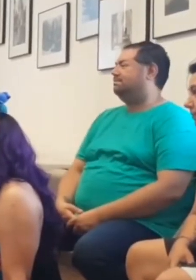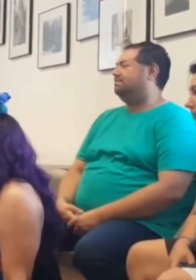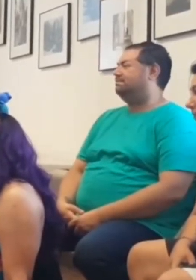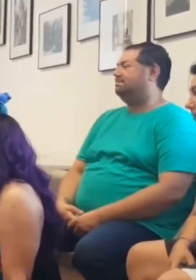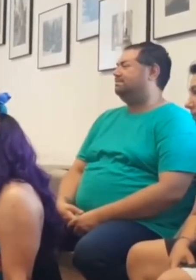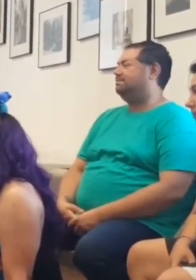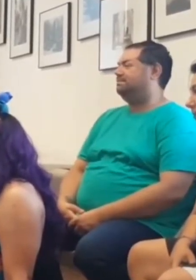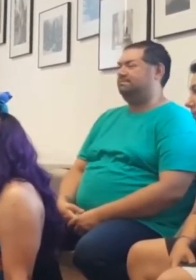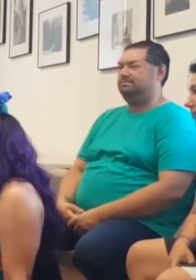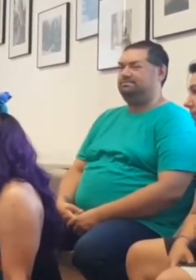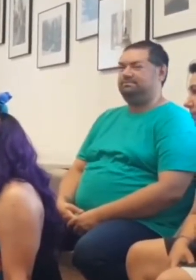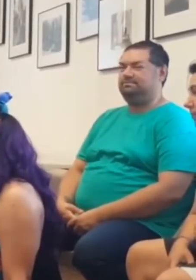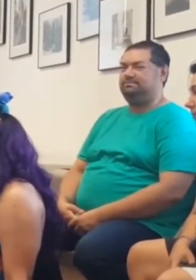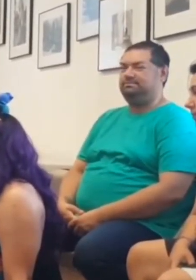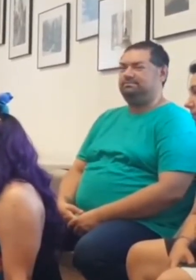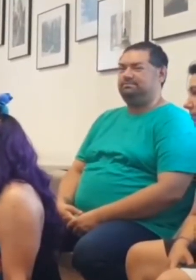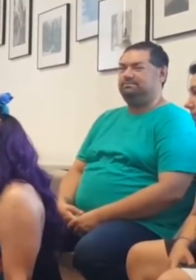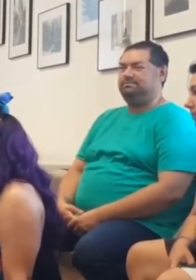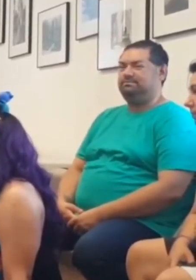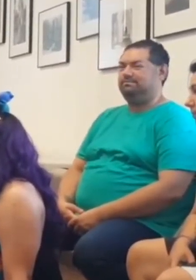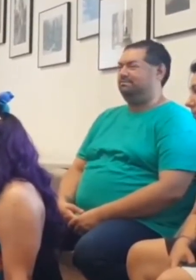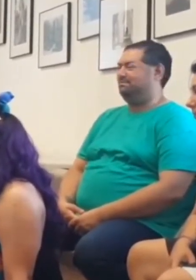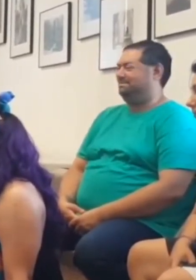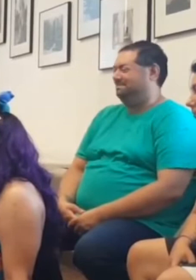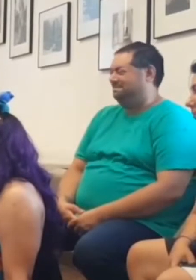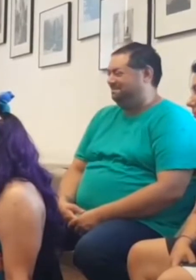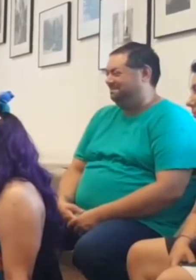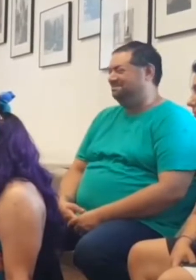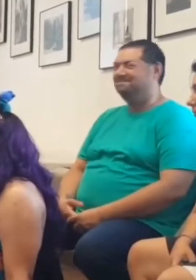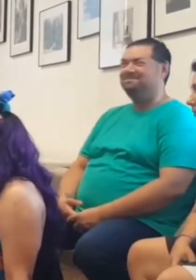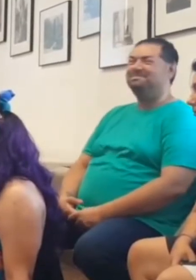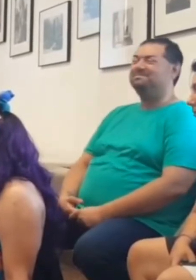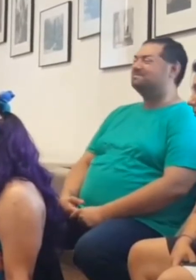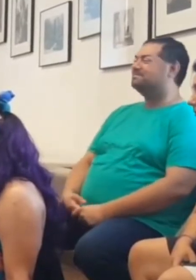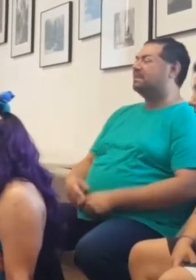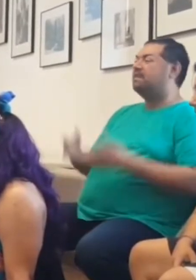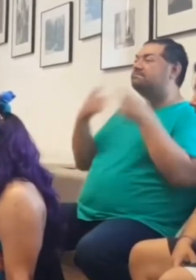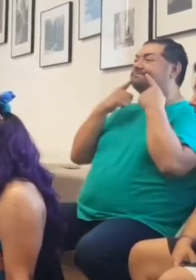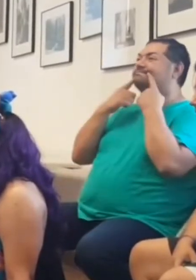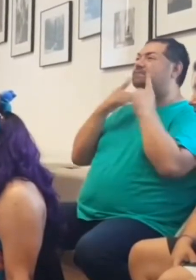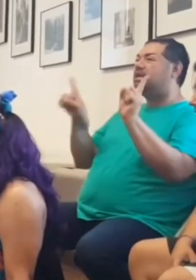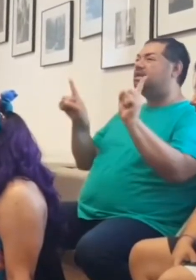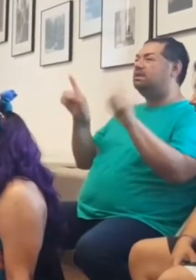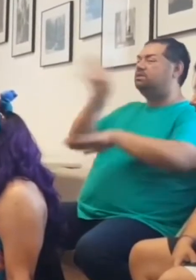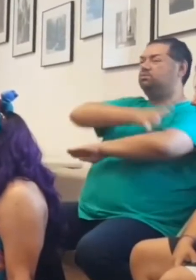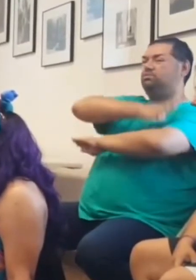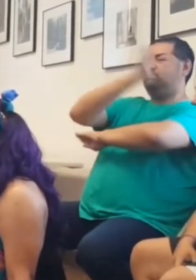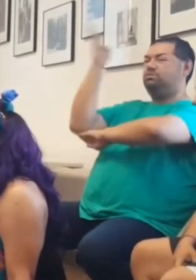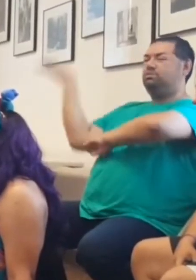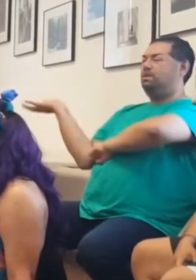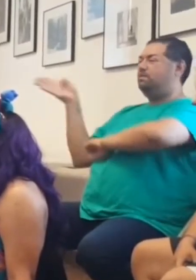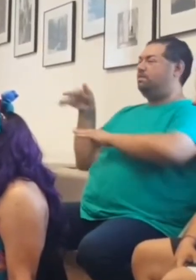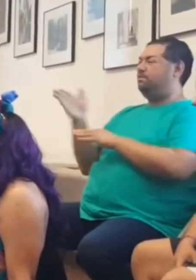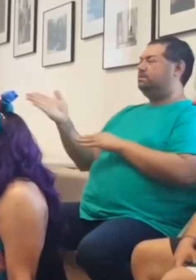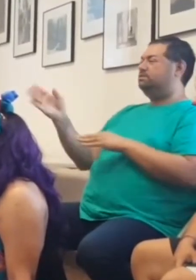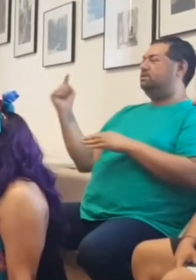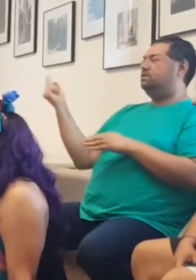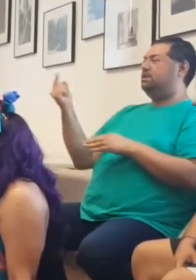Here we go. Finally, the rainbow fish had only one shining scale